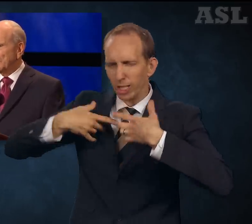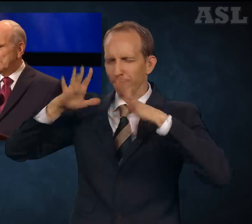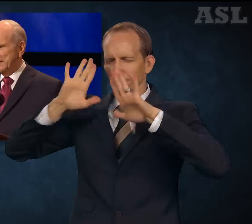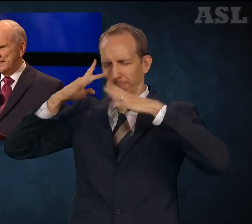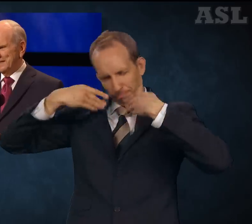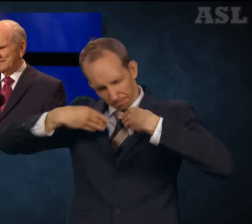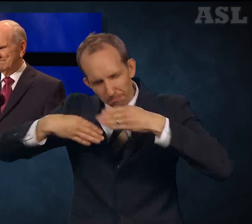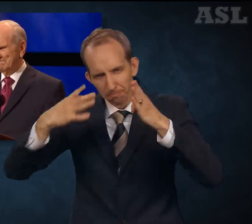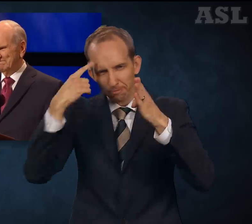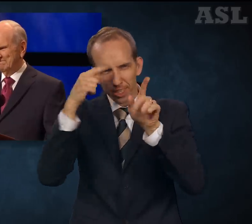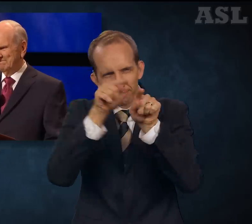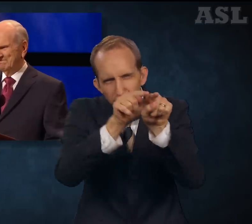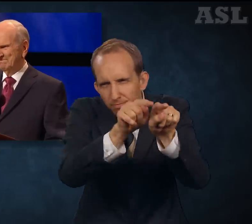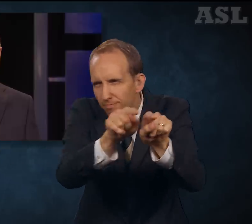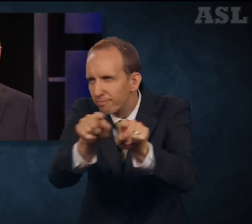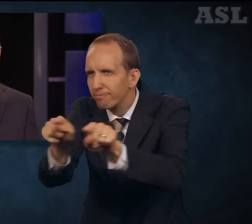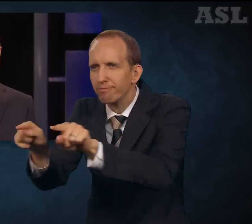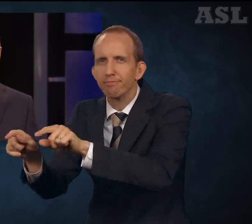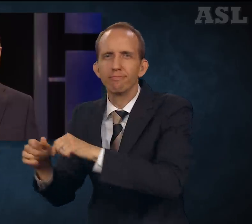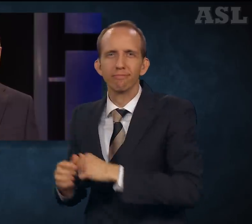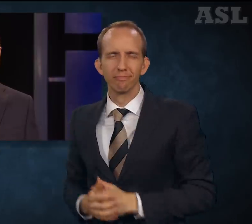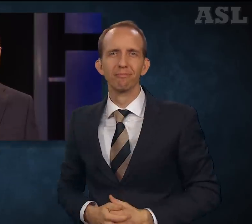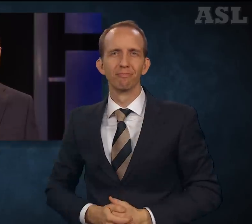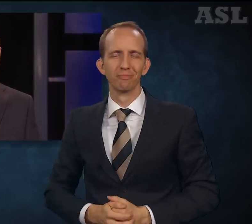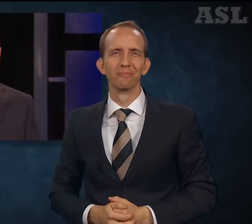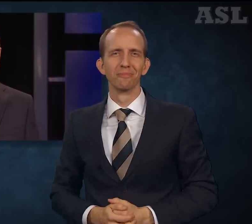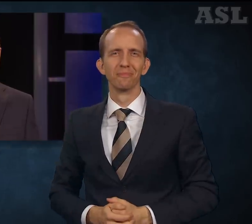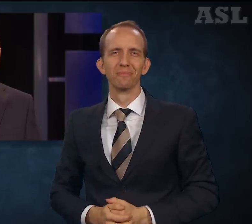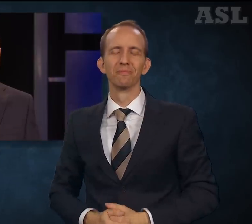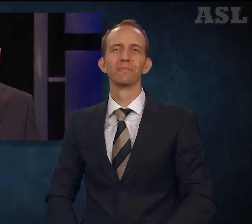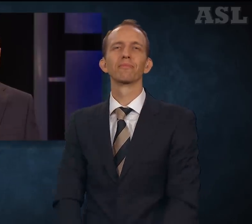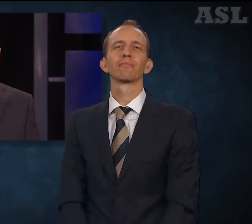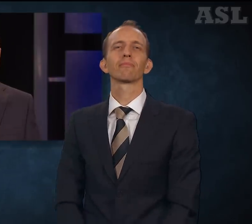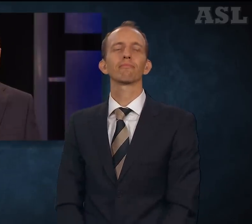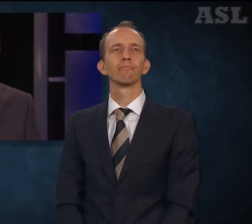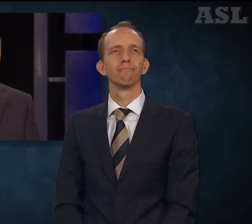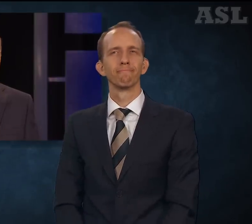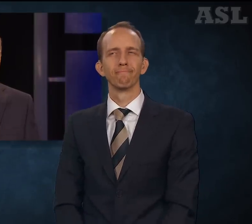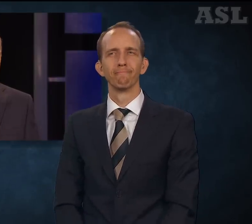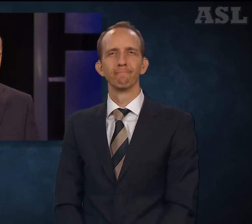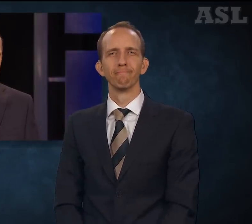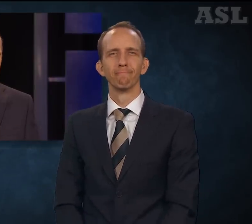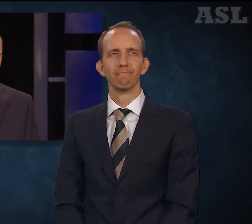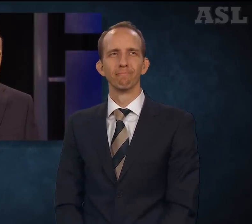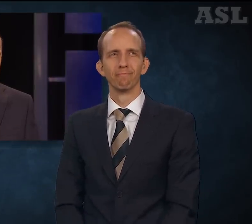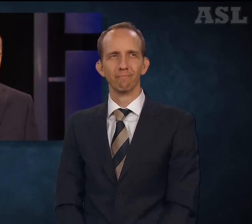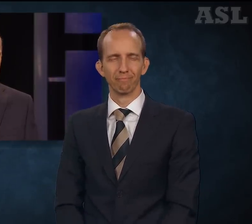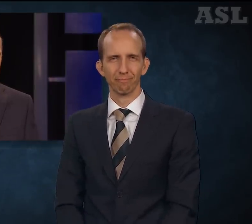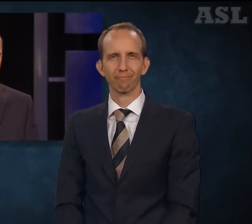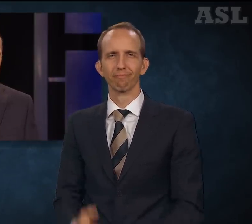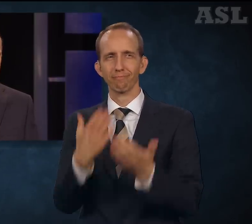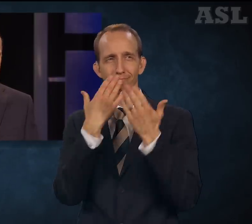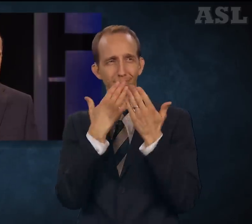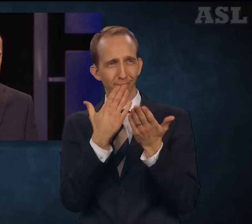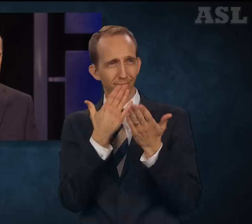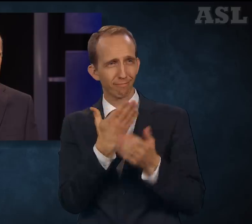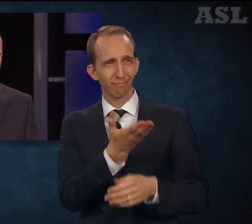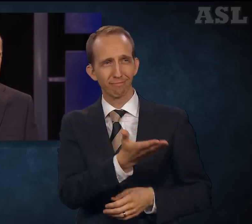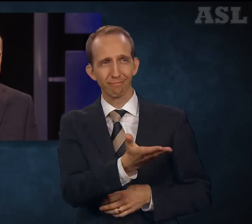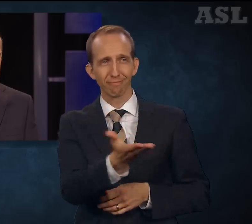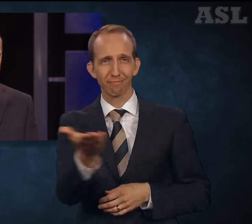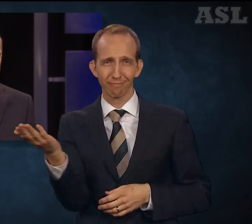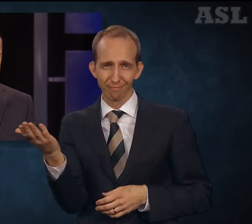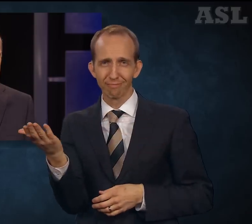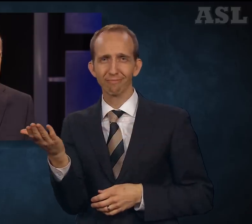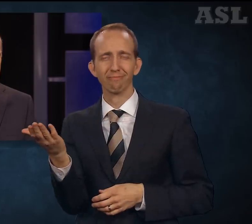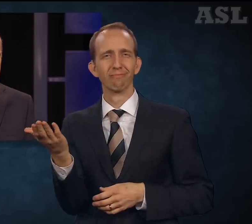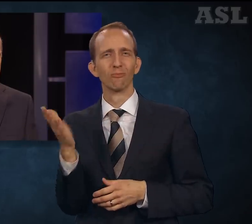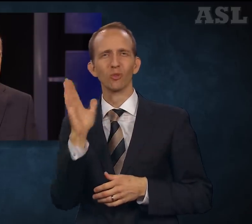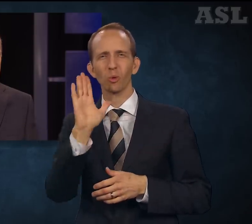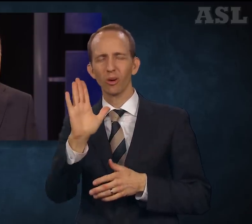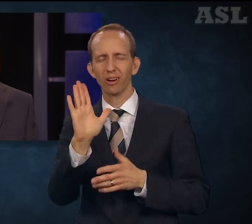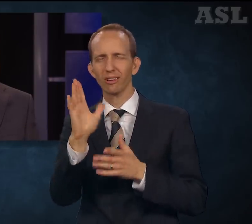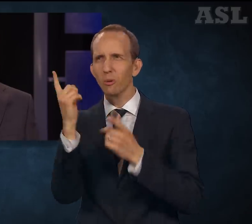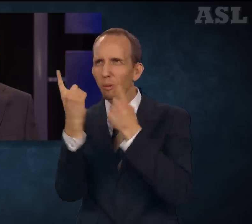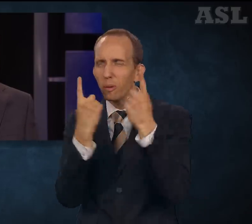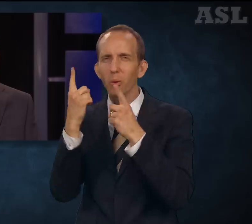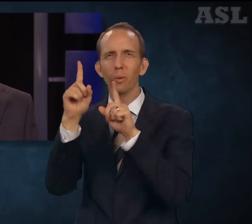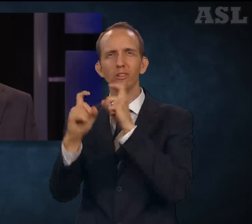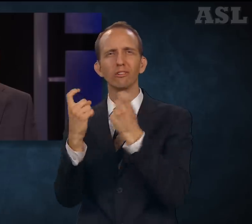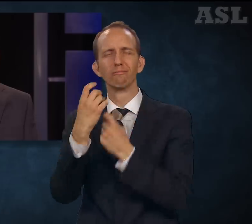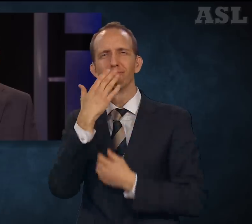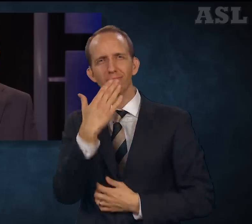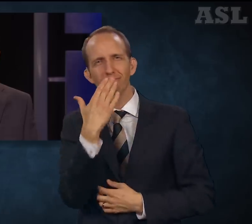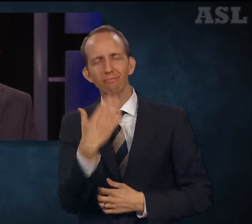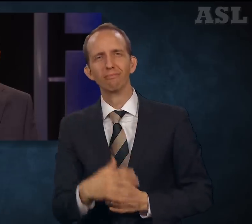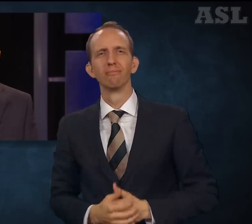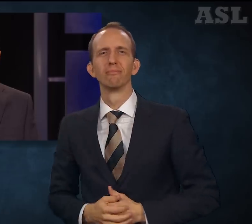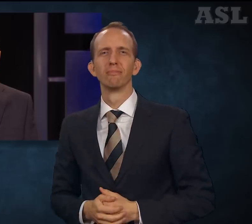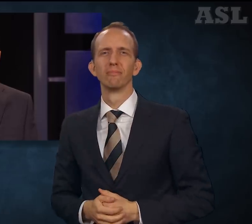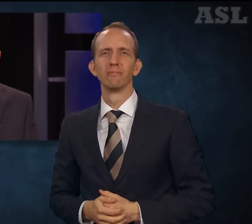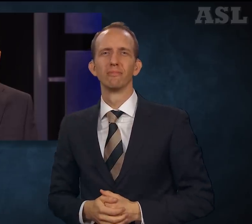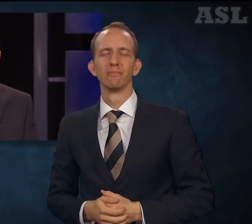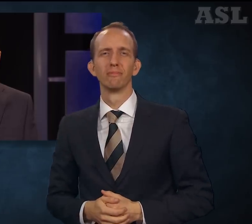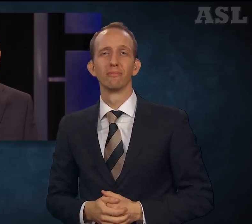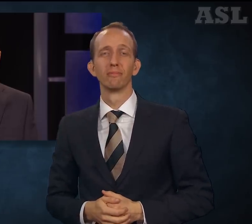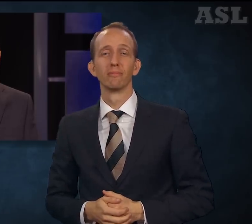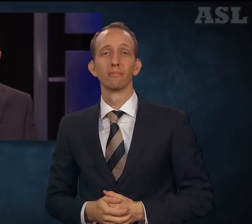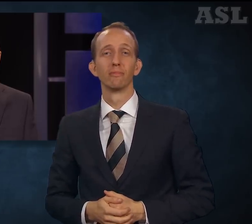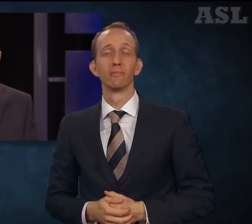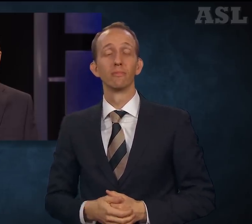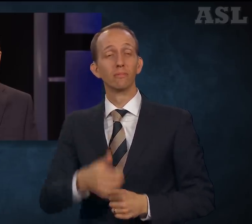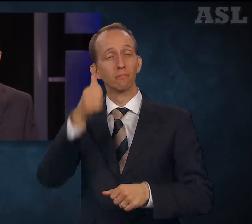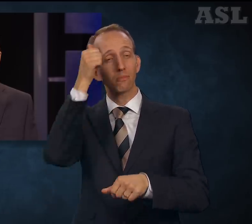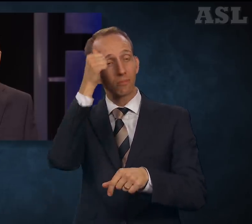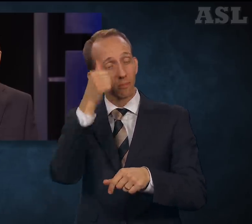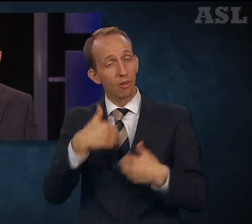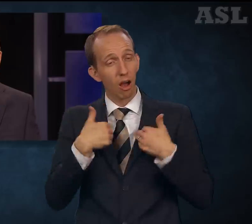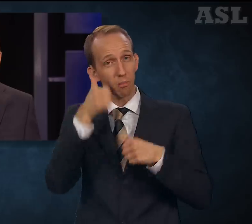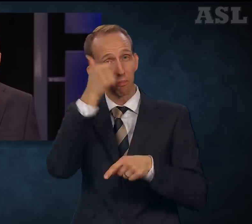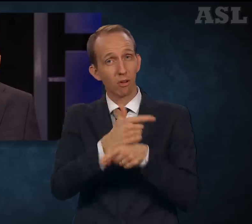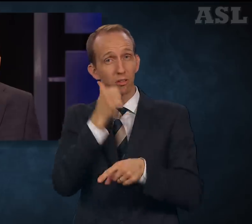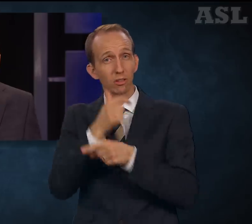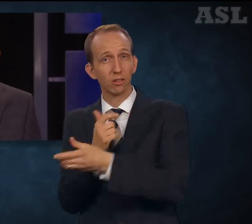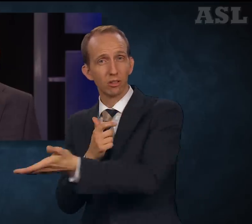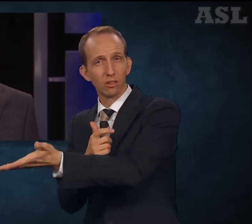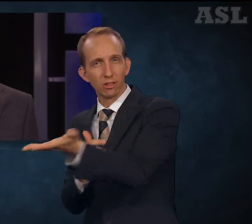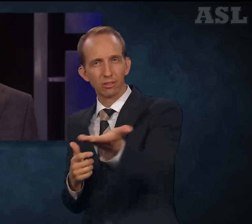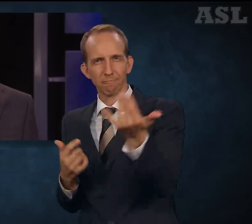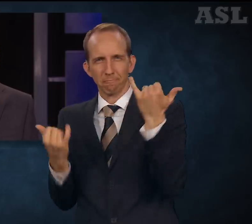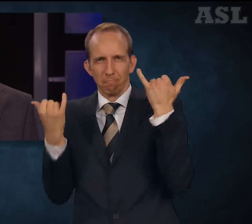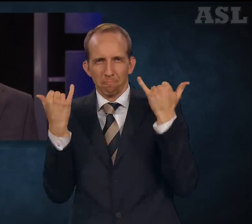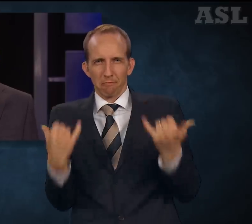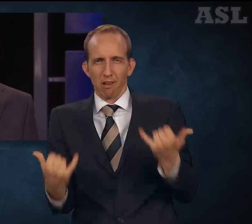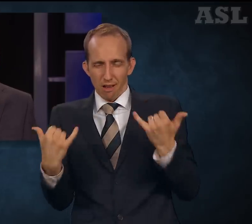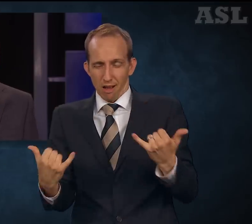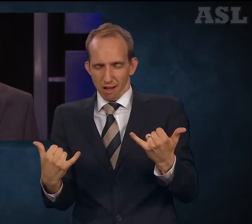EVERYTHING IS ABOUT ME."